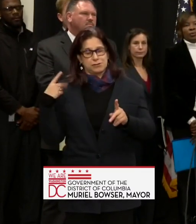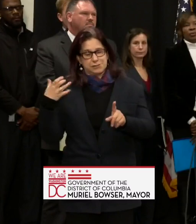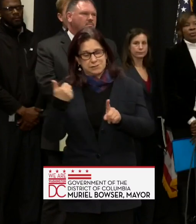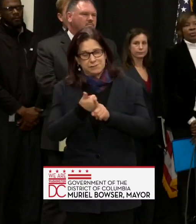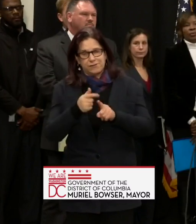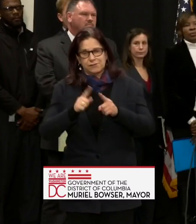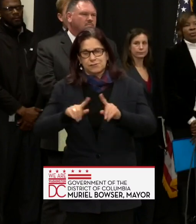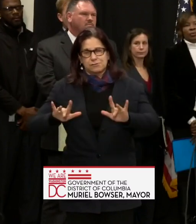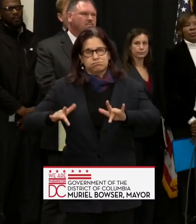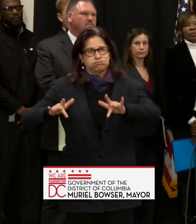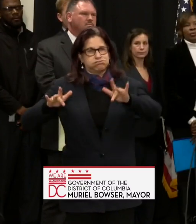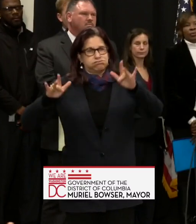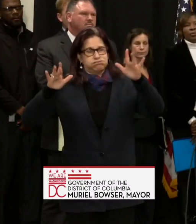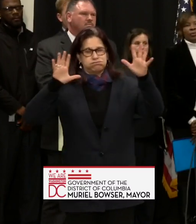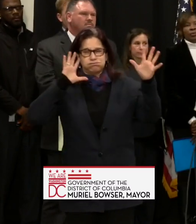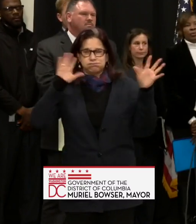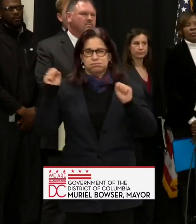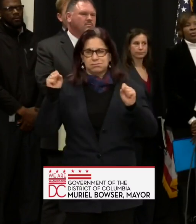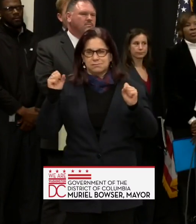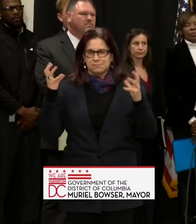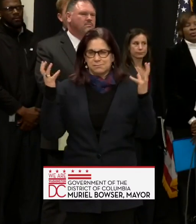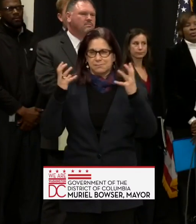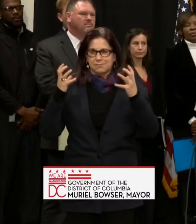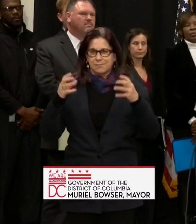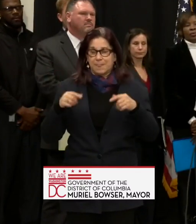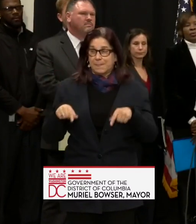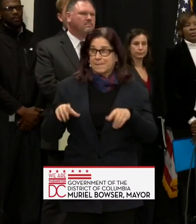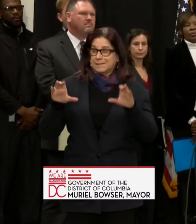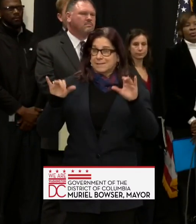NATION ABOUT LOCAL WASHINGTON, D.C., TOO.